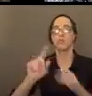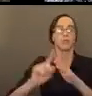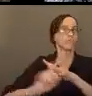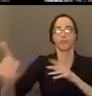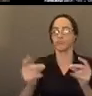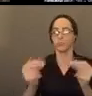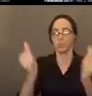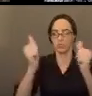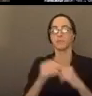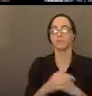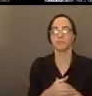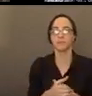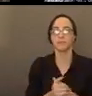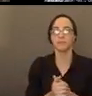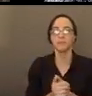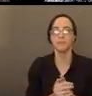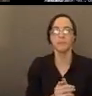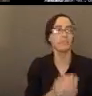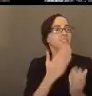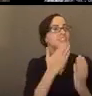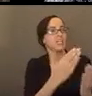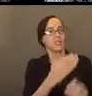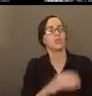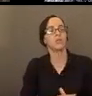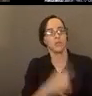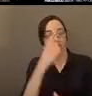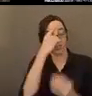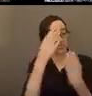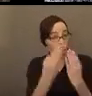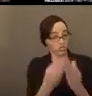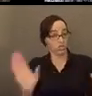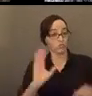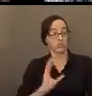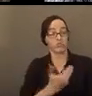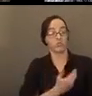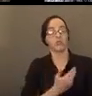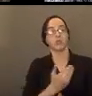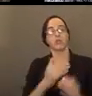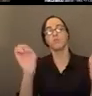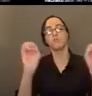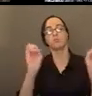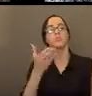think generally our emergency services department and i know we have nancy brown who's with us